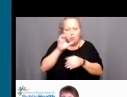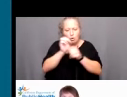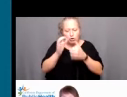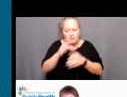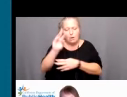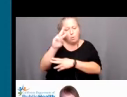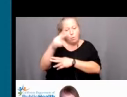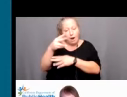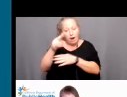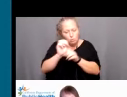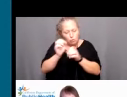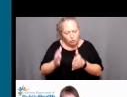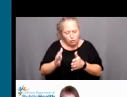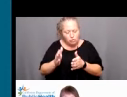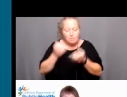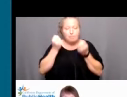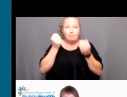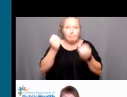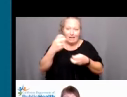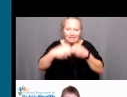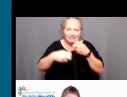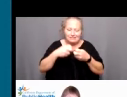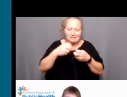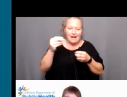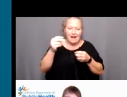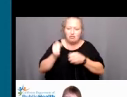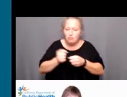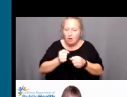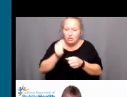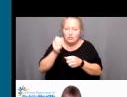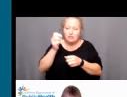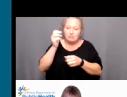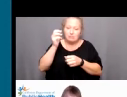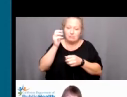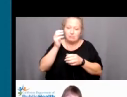Many of the issues and strategies discussed could apply to other essential workers